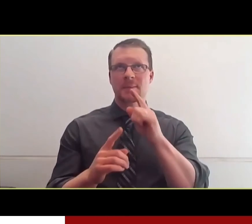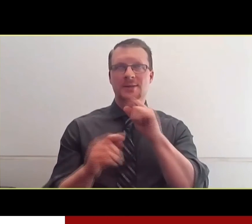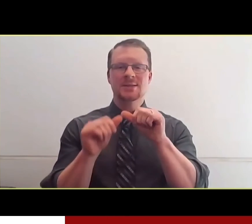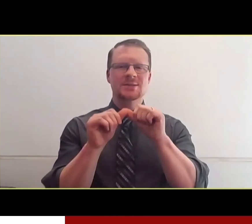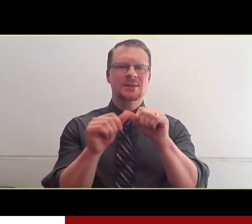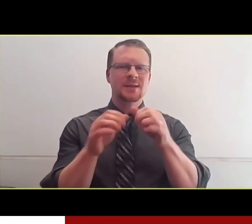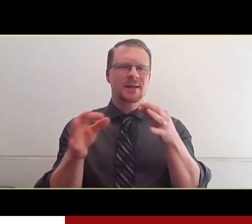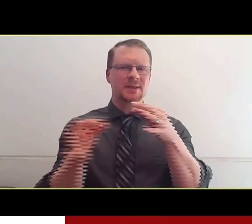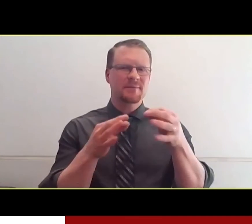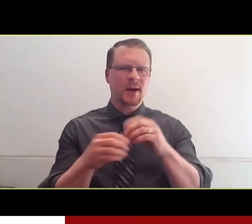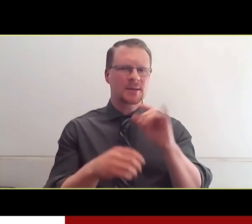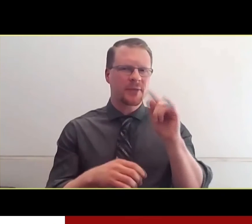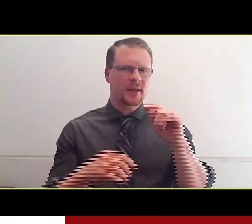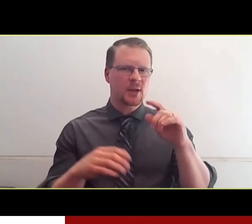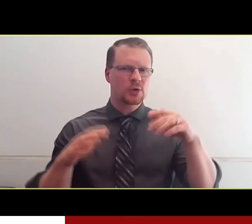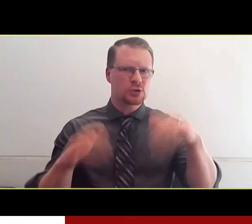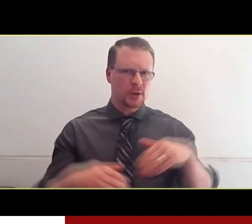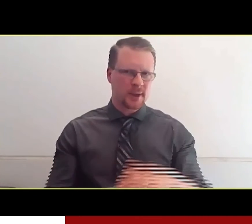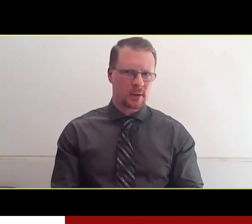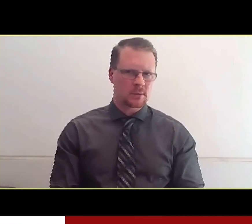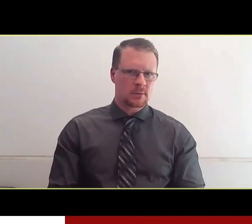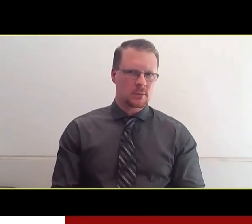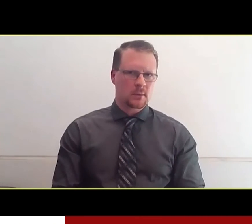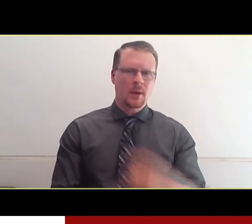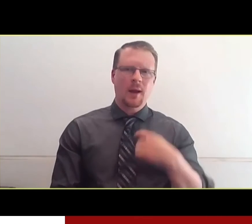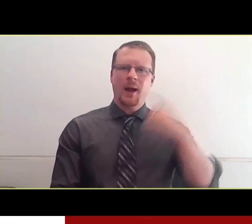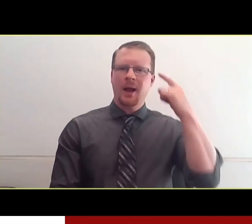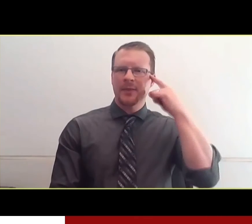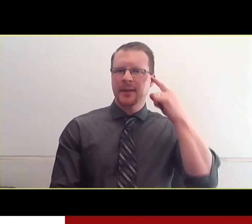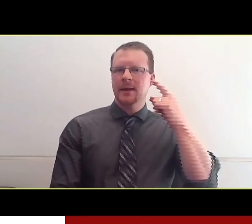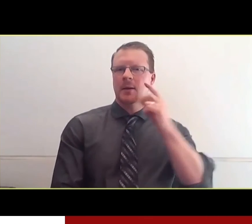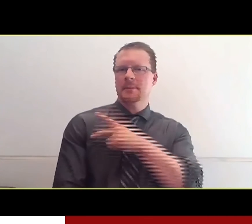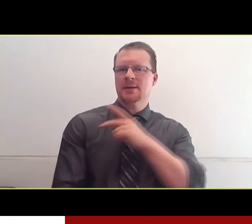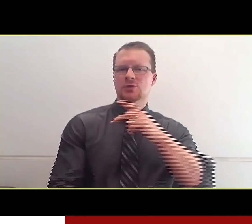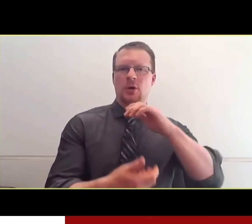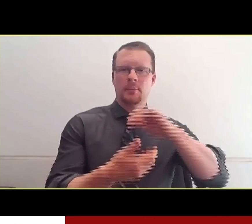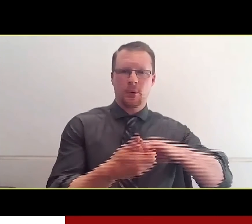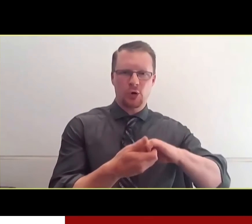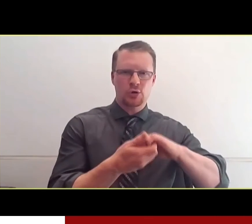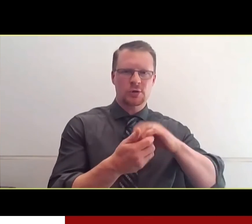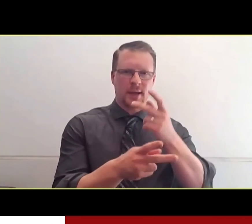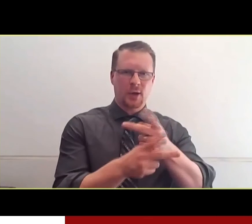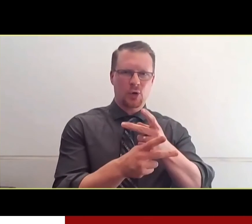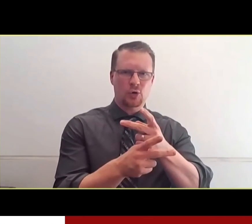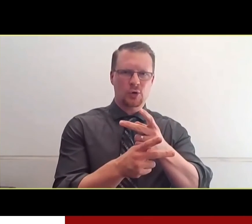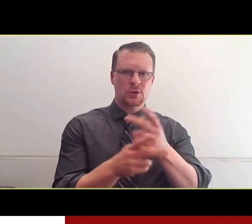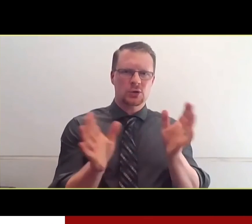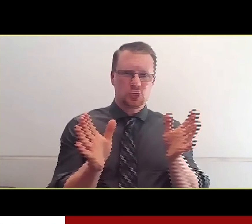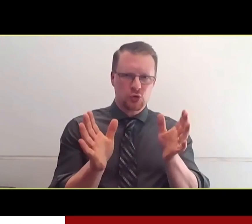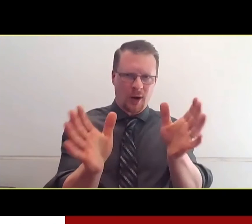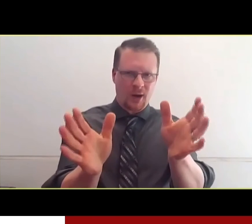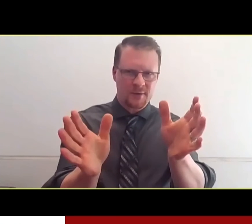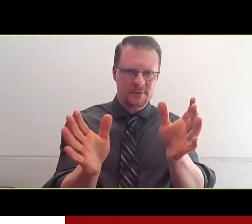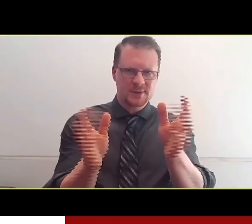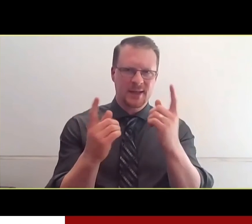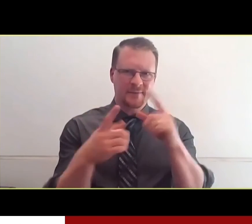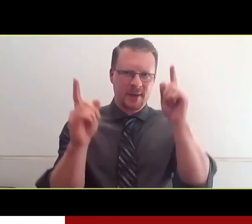And I don't think the terms are consistently defined as of yet. I think that patient partnered care